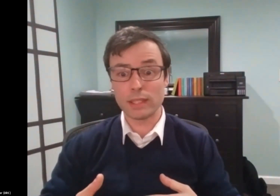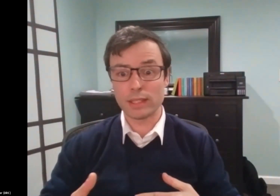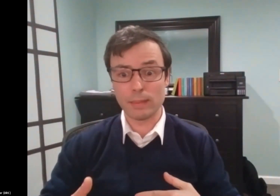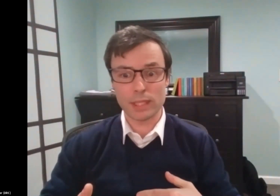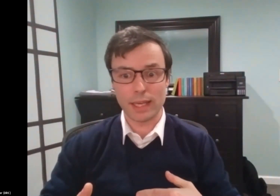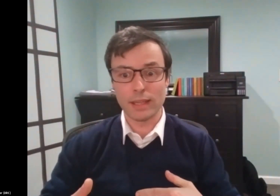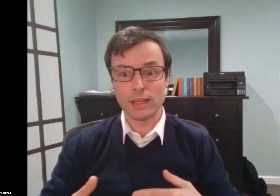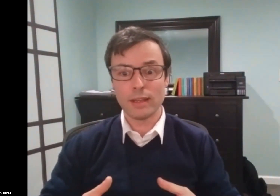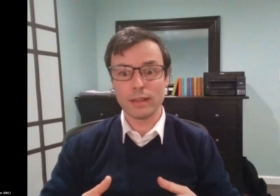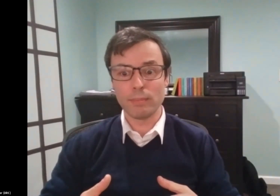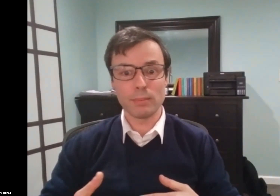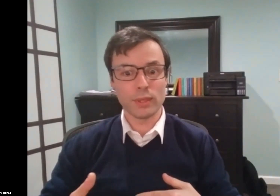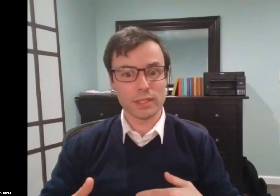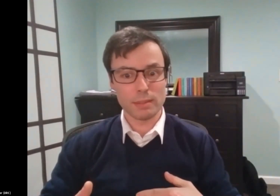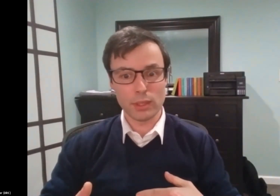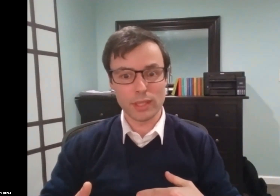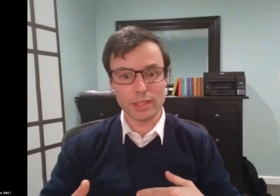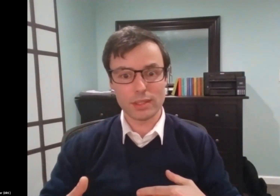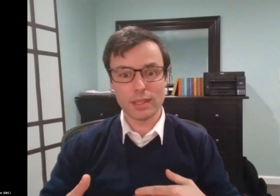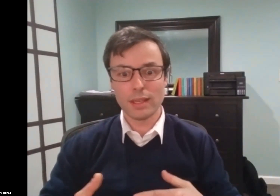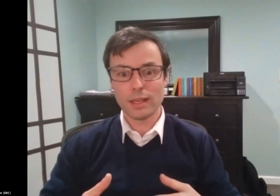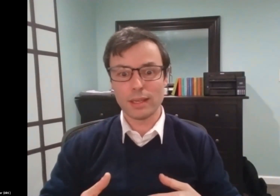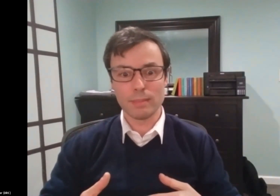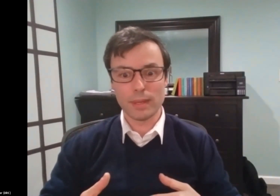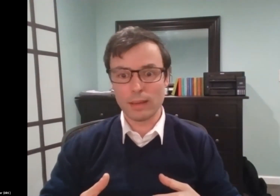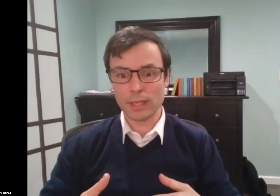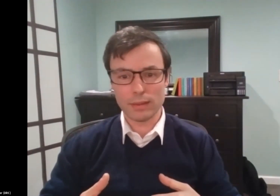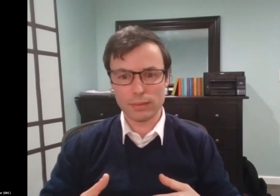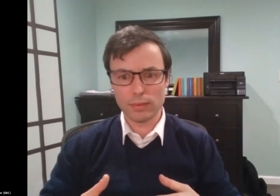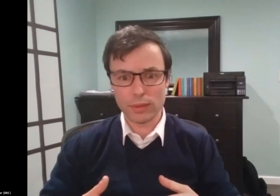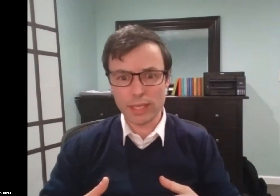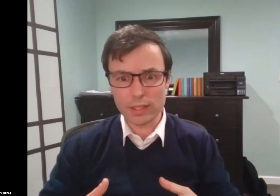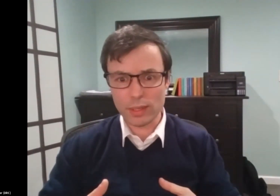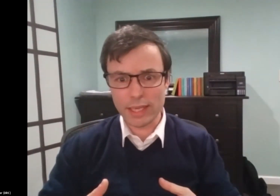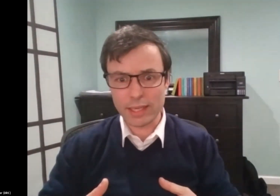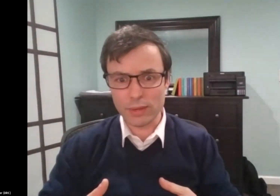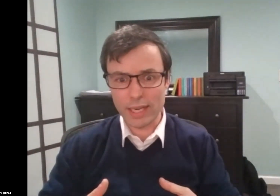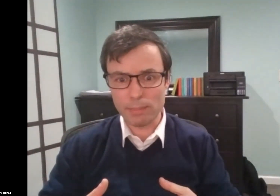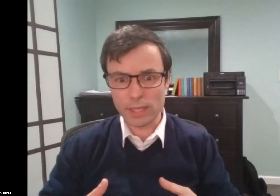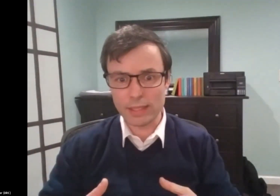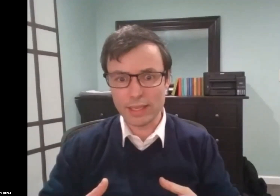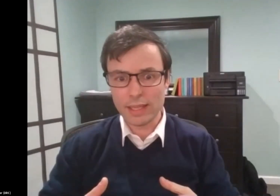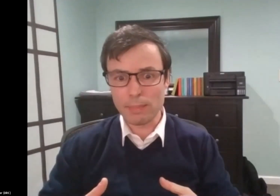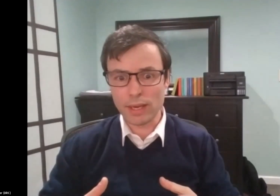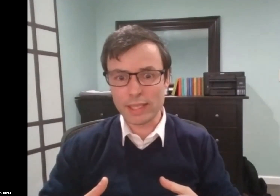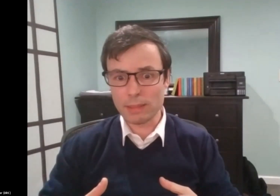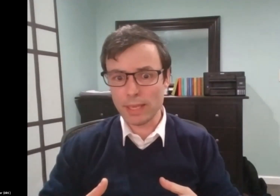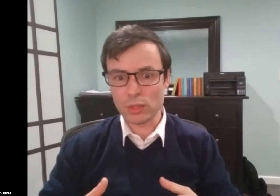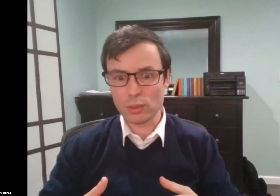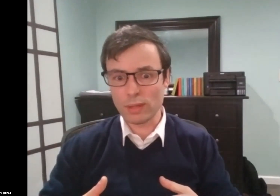well. For whatever reason, the visitation exceptions in that guidance only apply for a limited subset of with